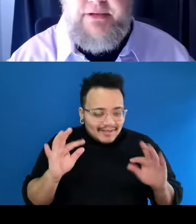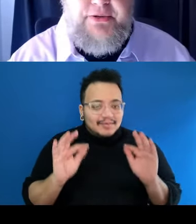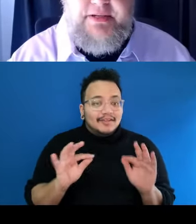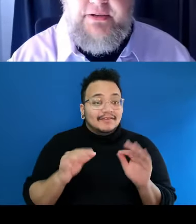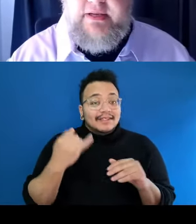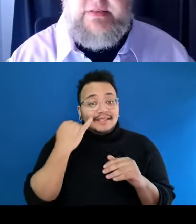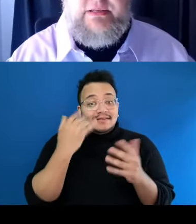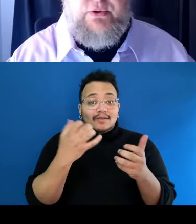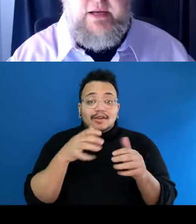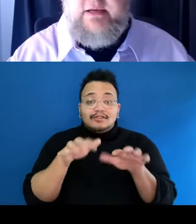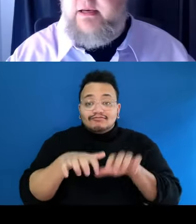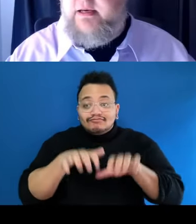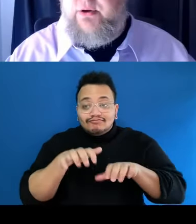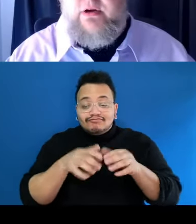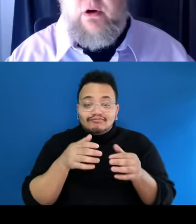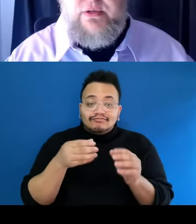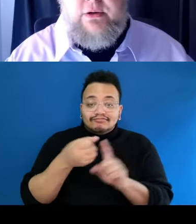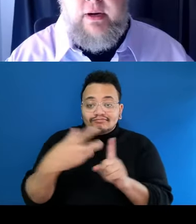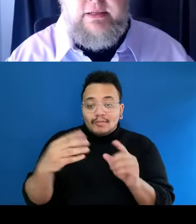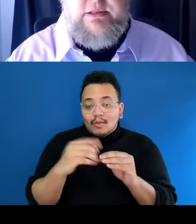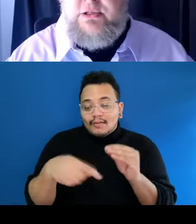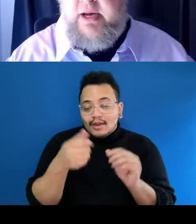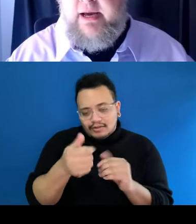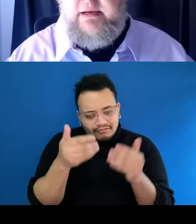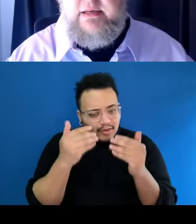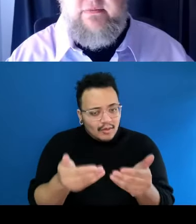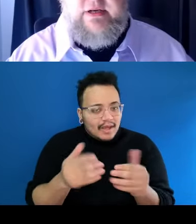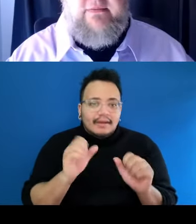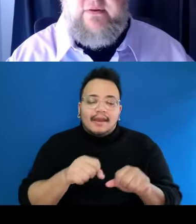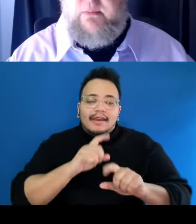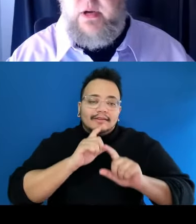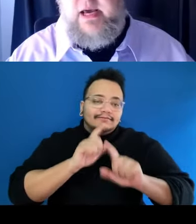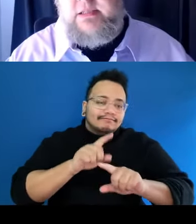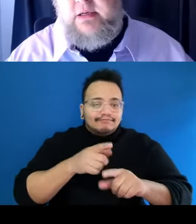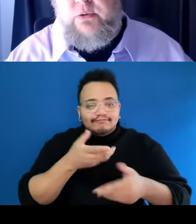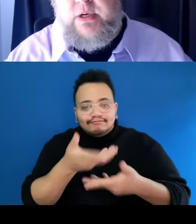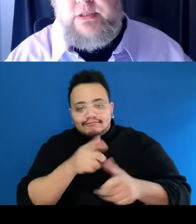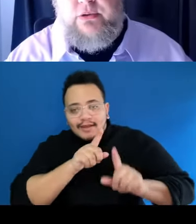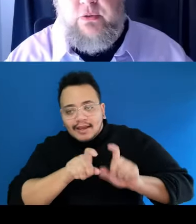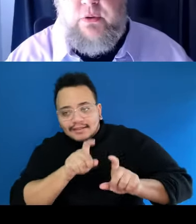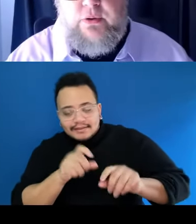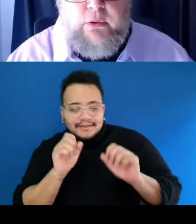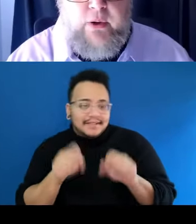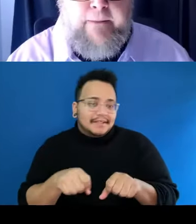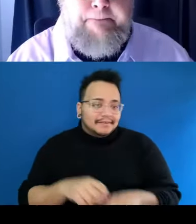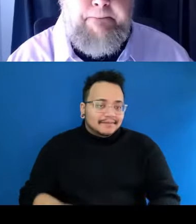on introducing yourselves, that's great. You can always interact in the chat, even if we ask a question through Poll Everywhere.